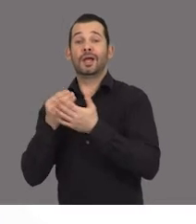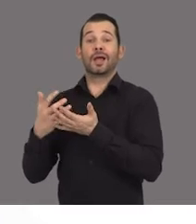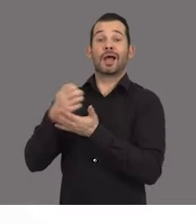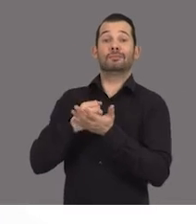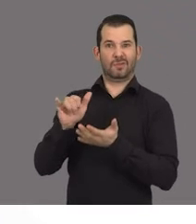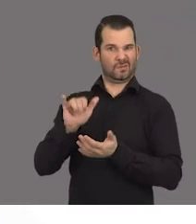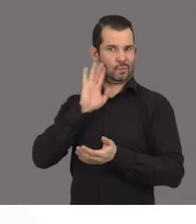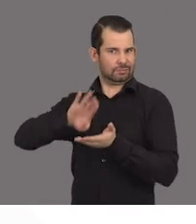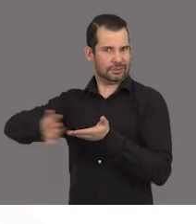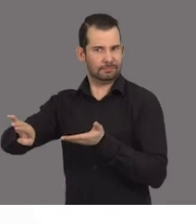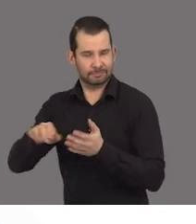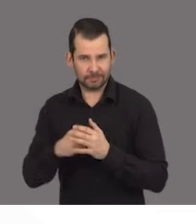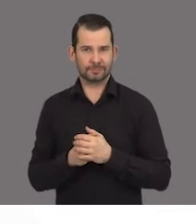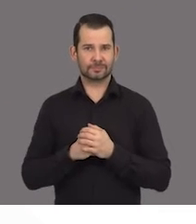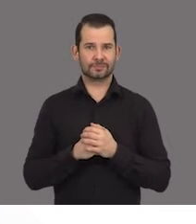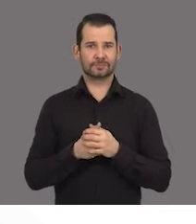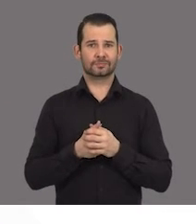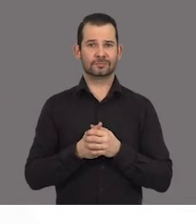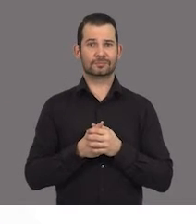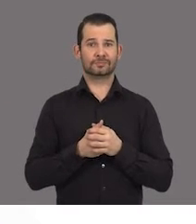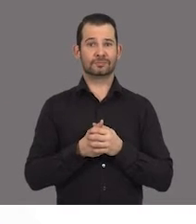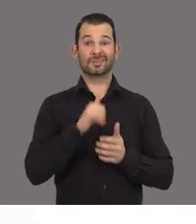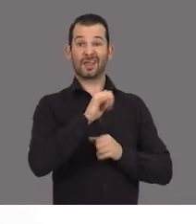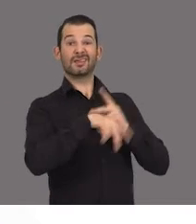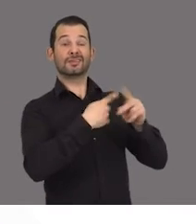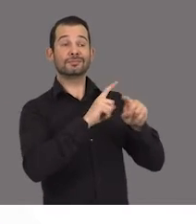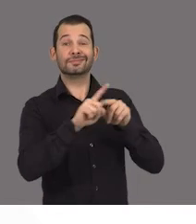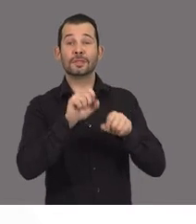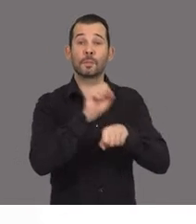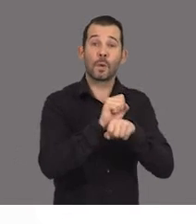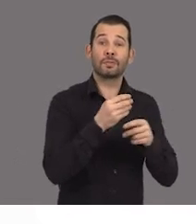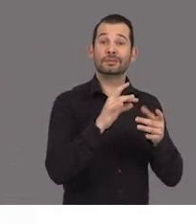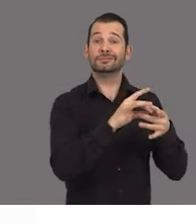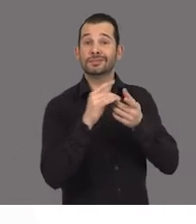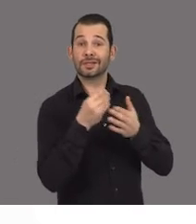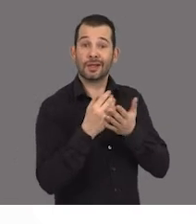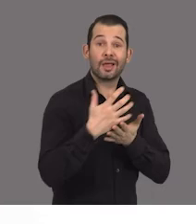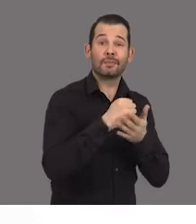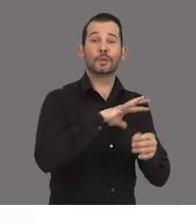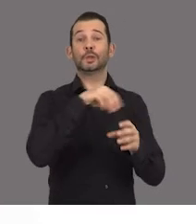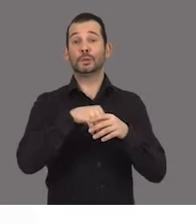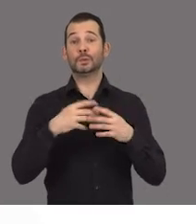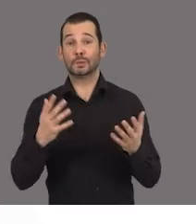These forms of employment-related income include employment insurance benefits,